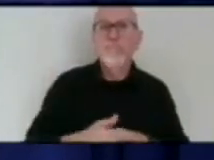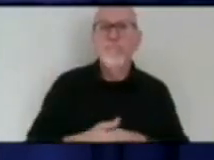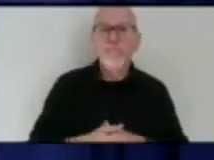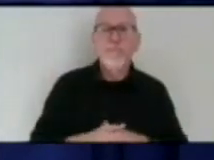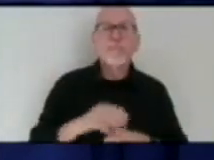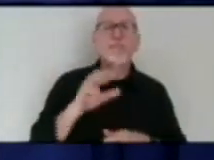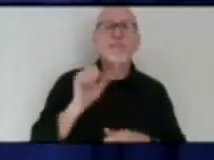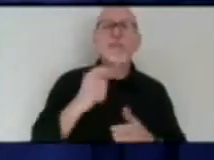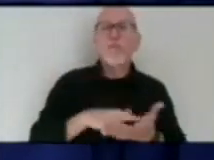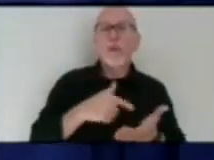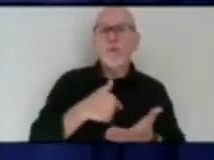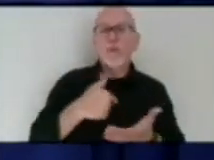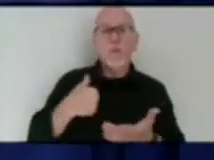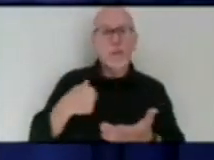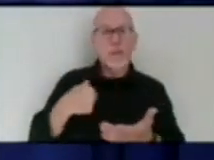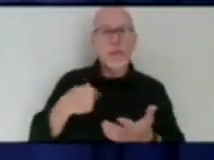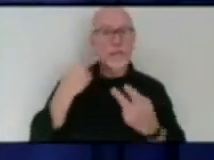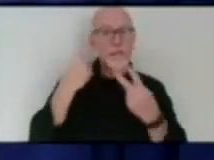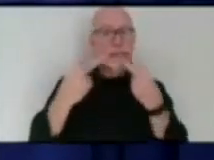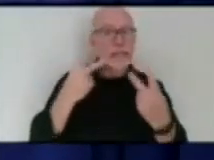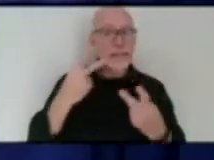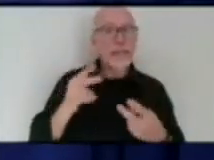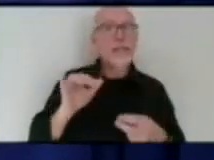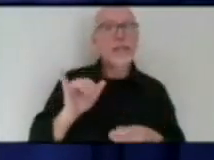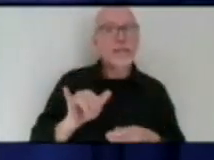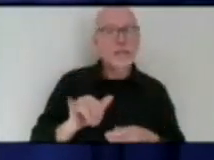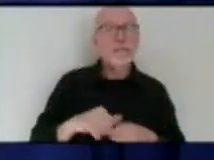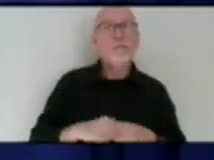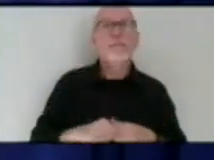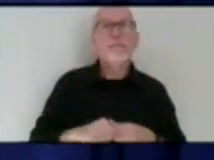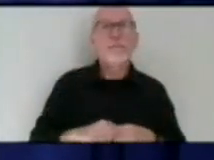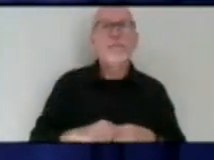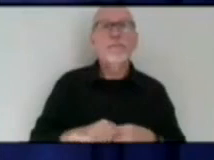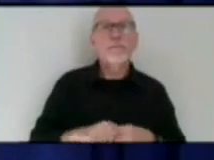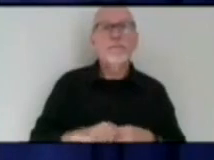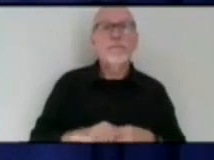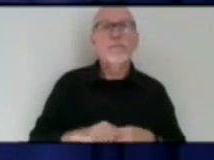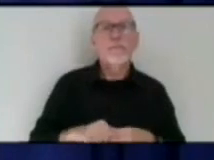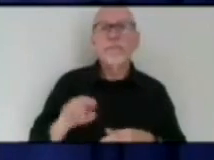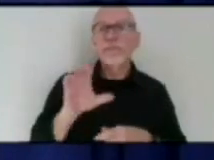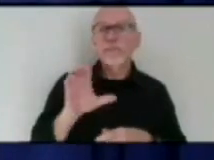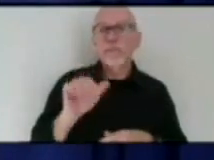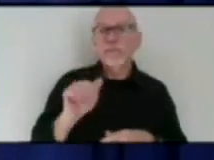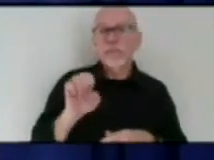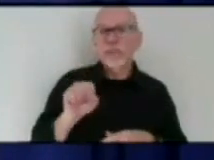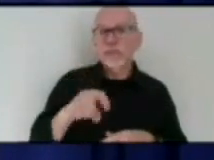we're recognizing is where these, um, cases are originating from. And this is